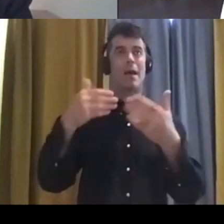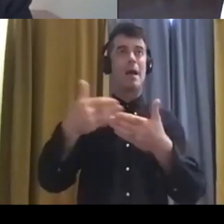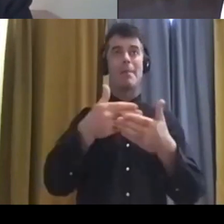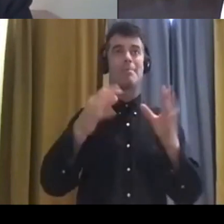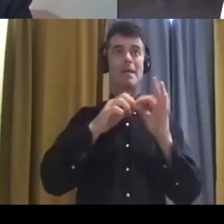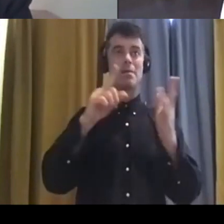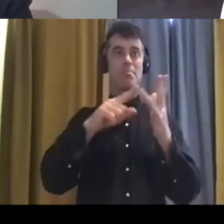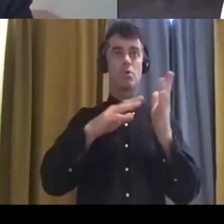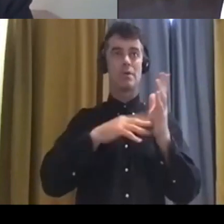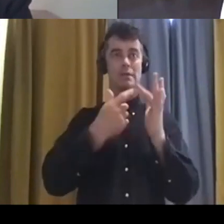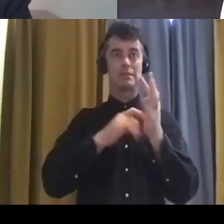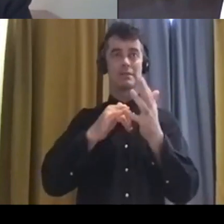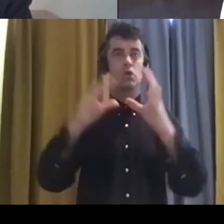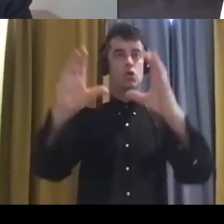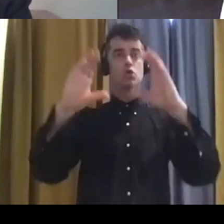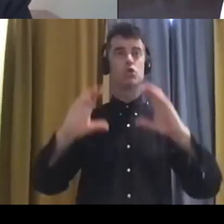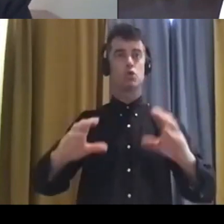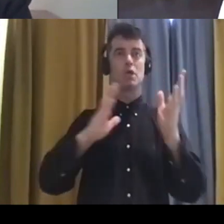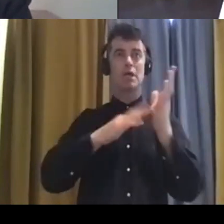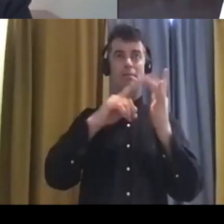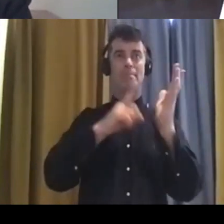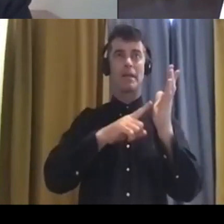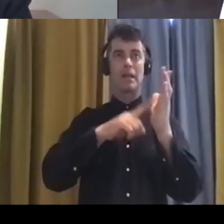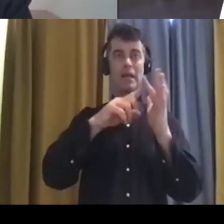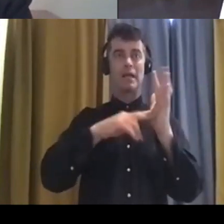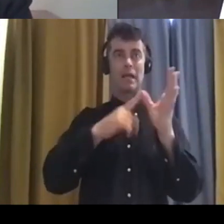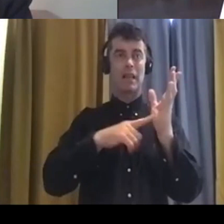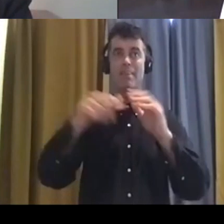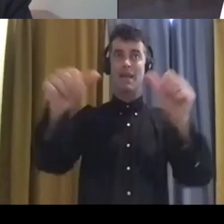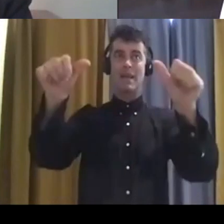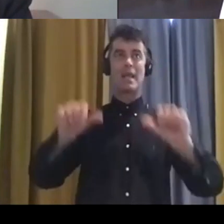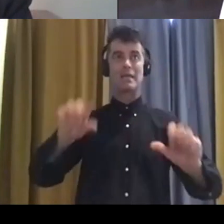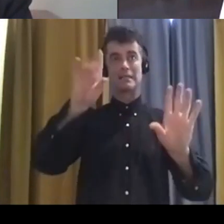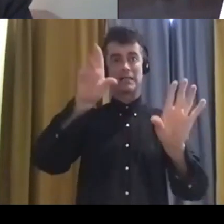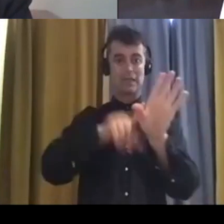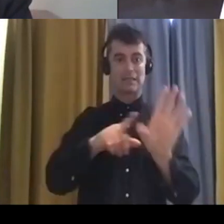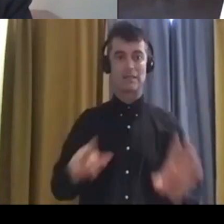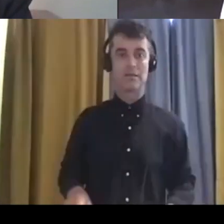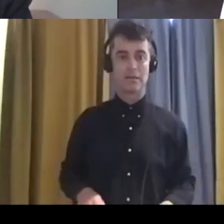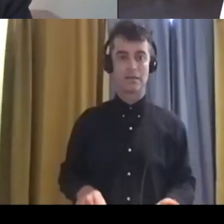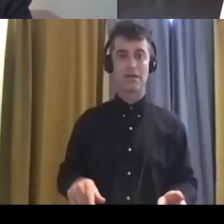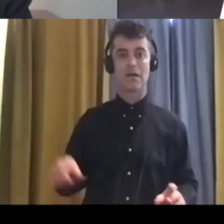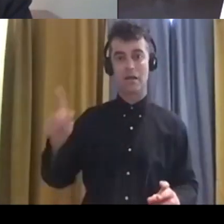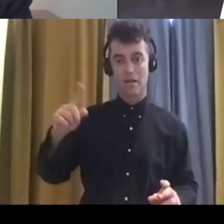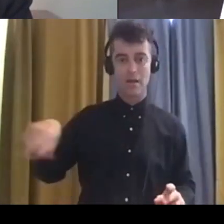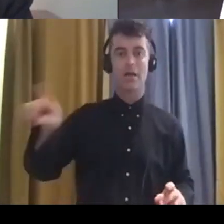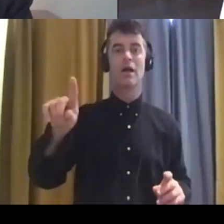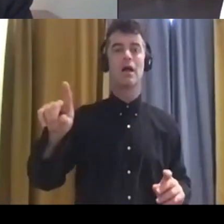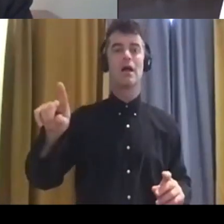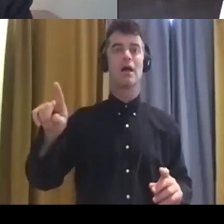to millennials by you know within the next 10 years, that they leverage their desire